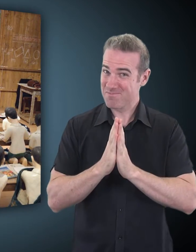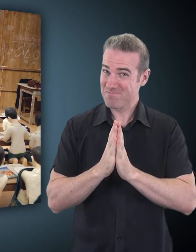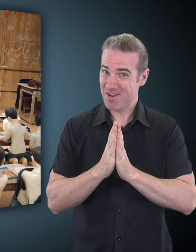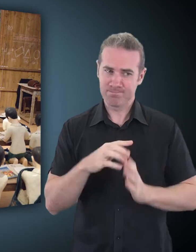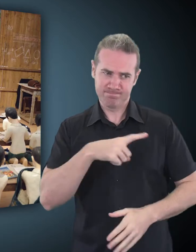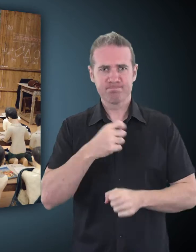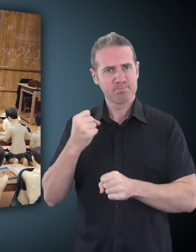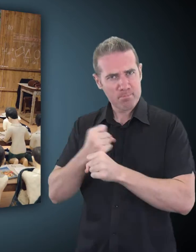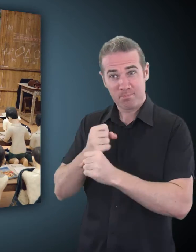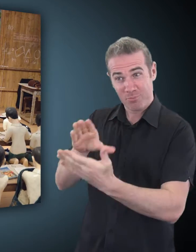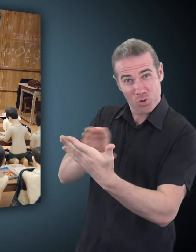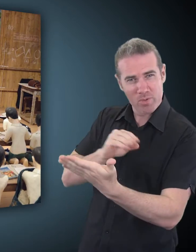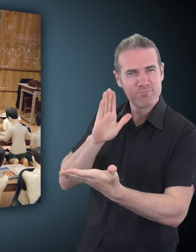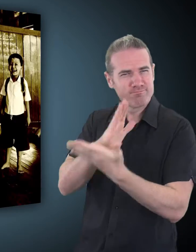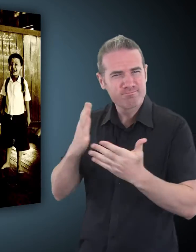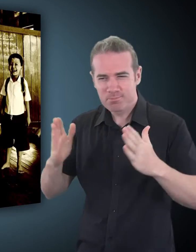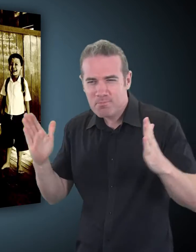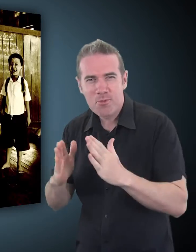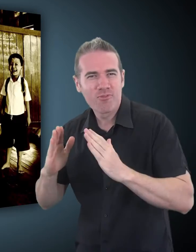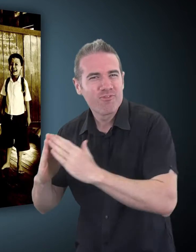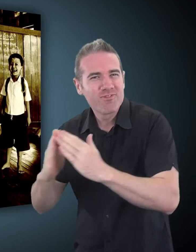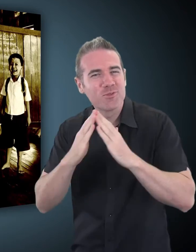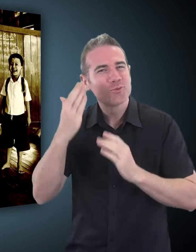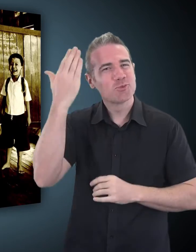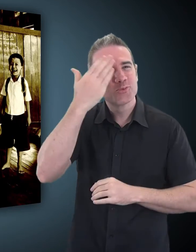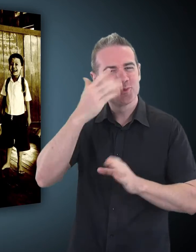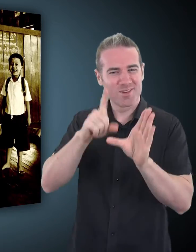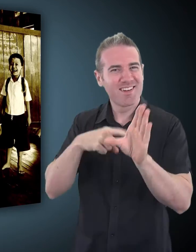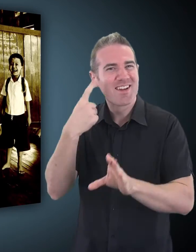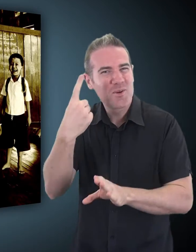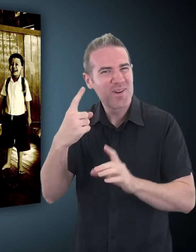of a school in a small village from Myanmar. She wanted to do this to represent the environment